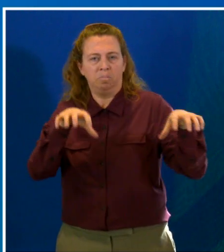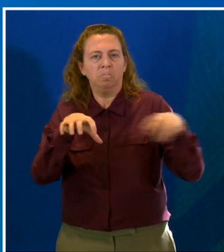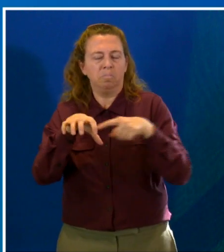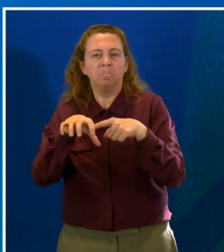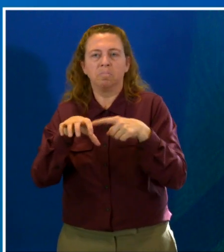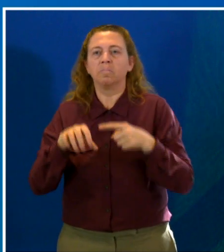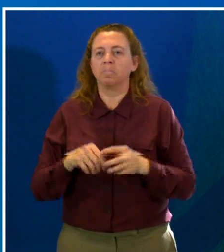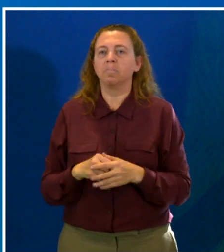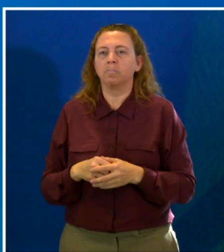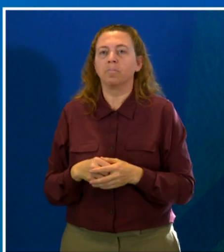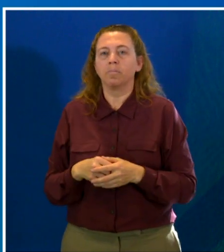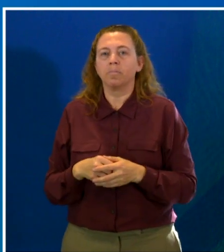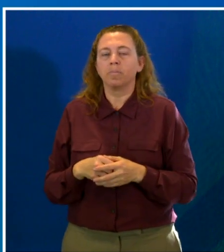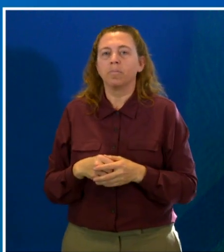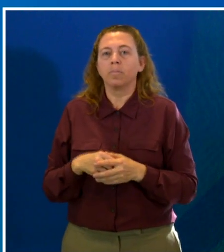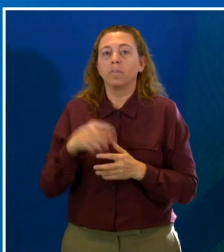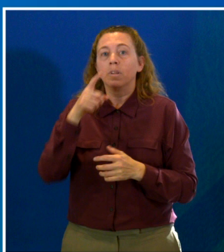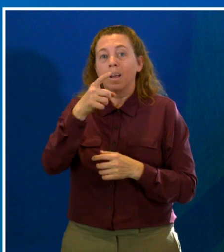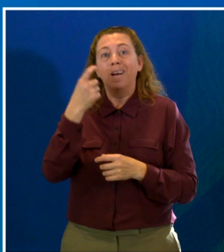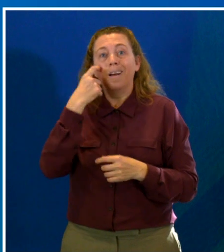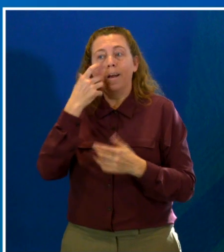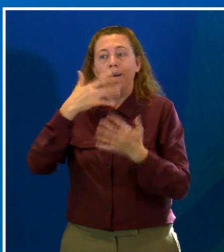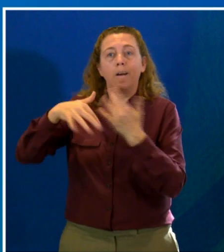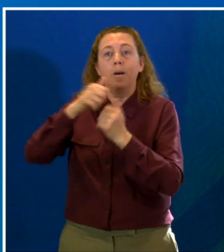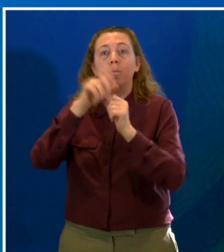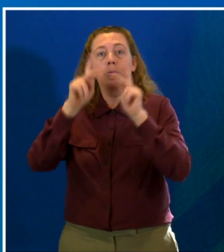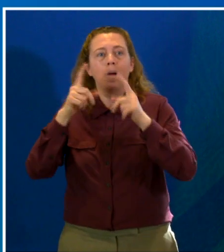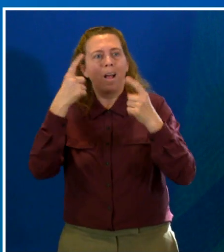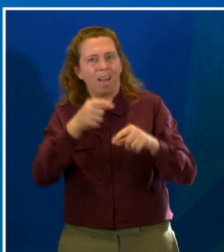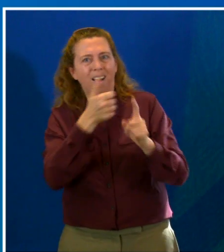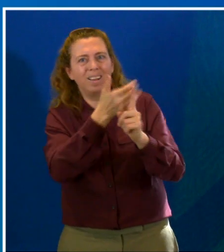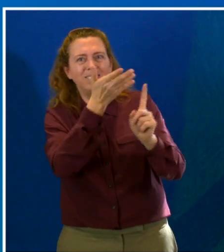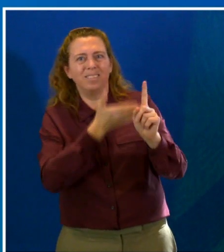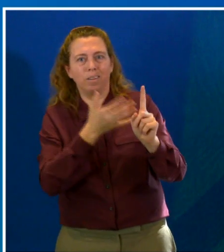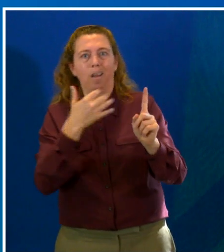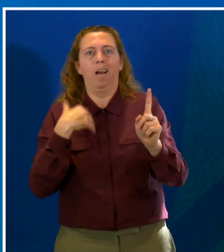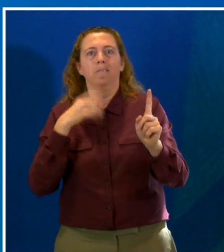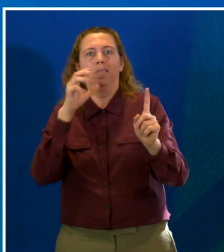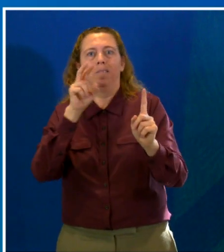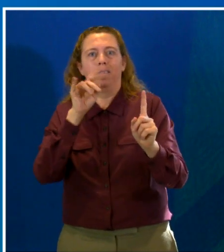COVID-19 or are experiencing COVID symptoms, you can drive up